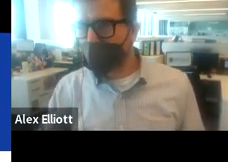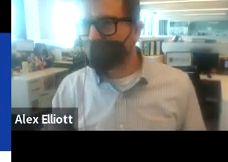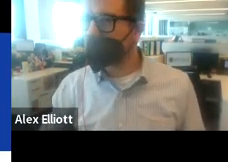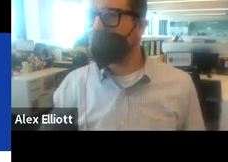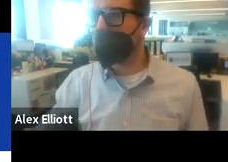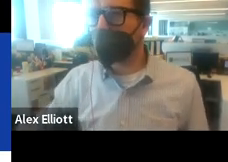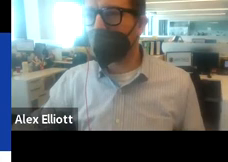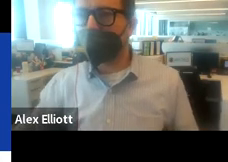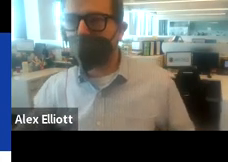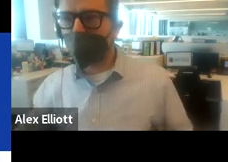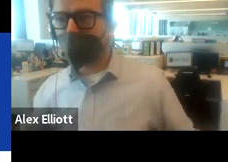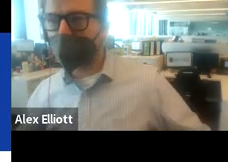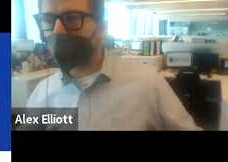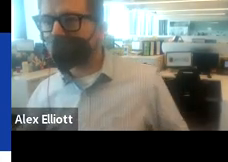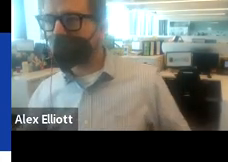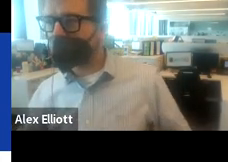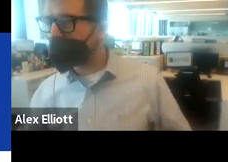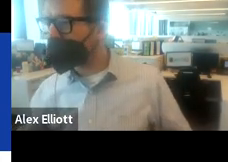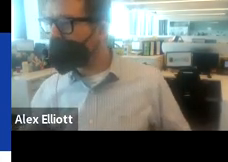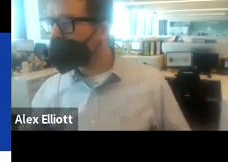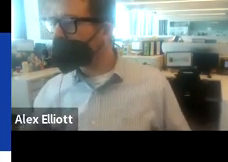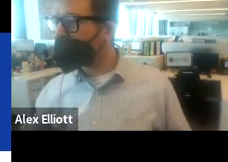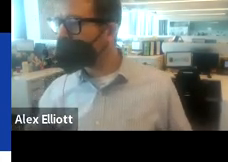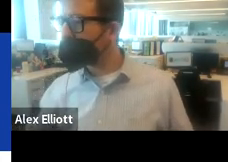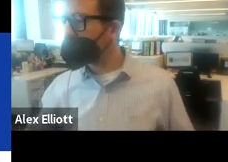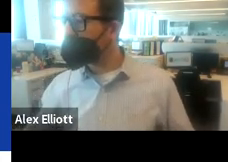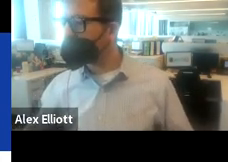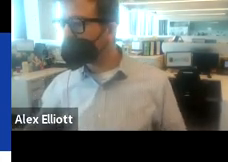Also, people in the community say they're kind of overwhelmed with all the information